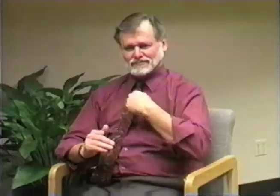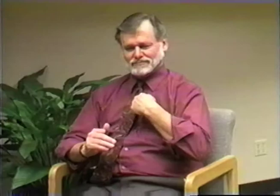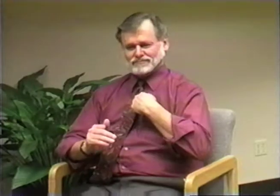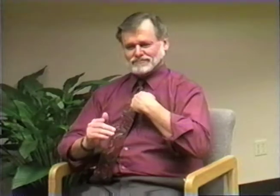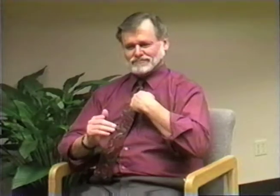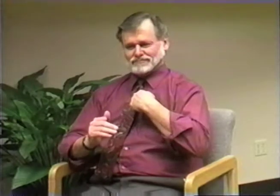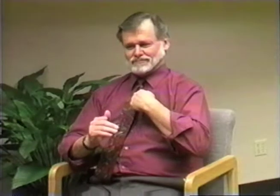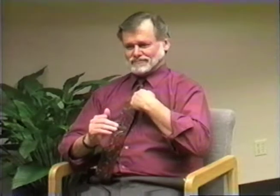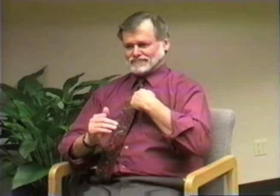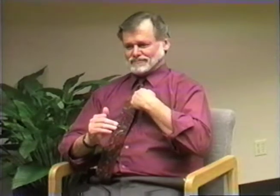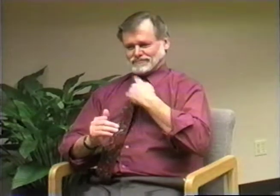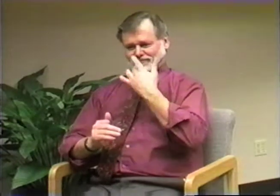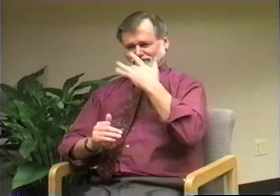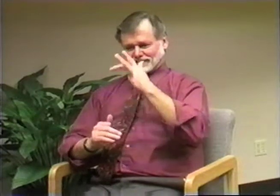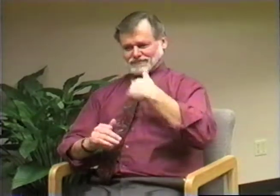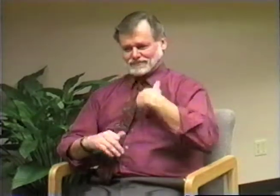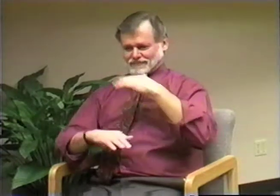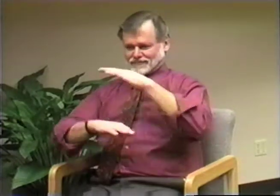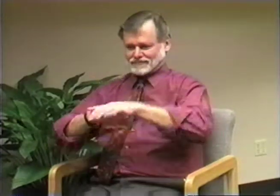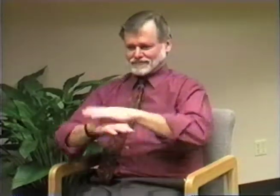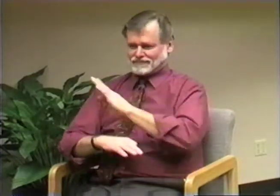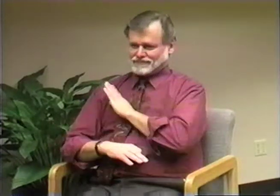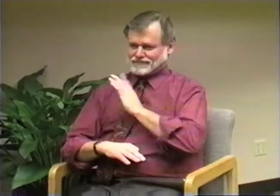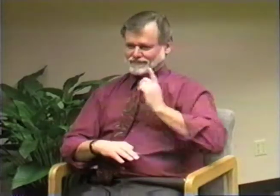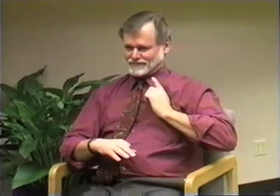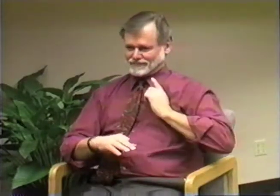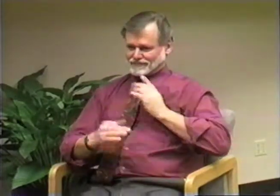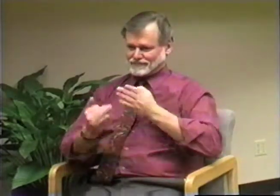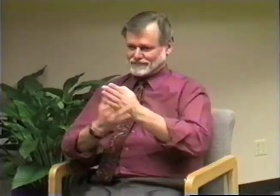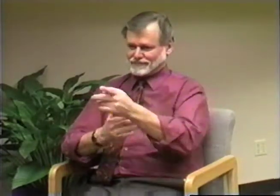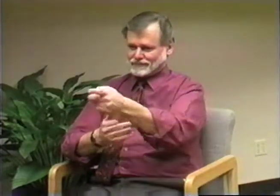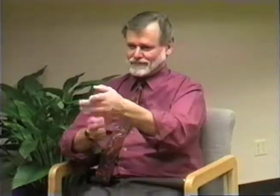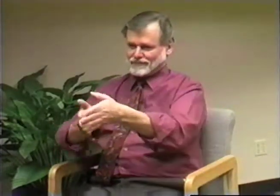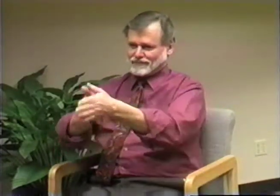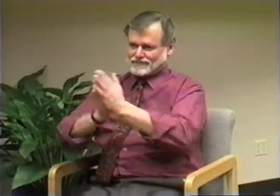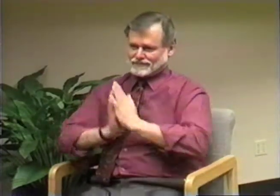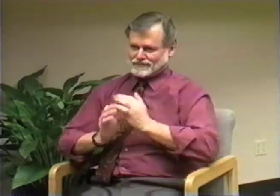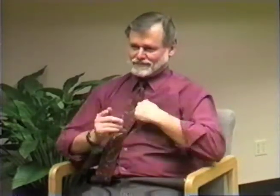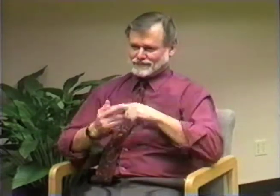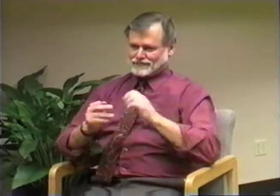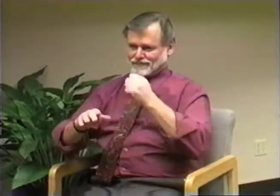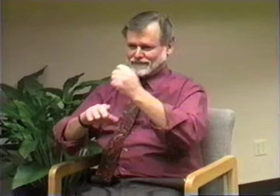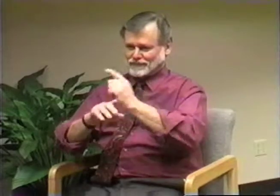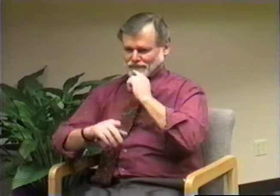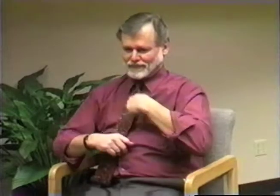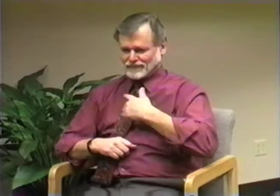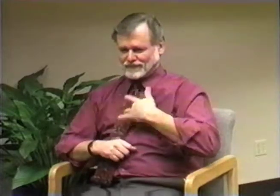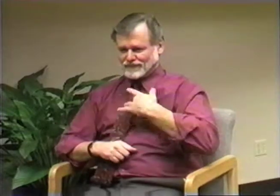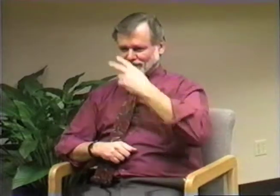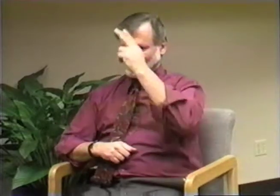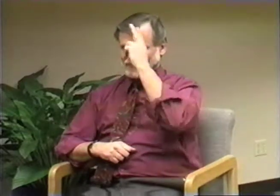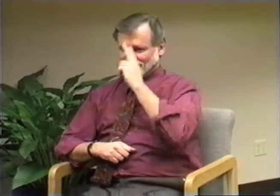I've been really fortunate to serve on the board of trustees,